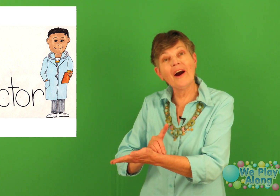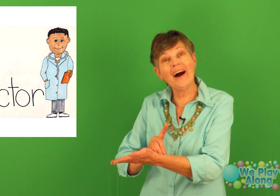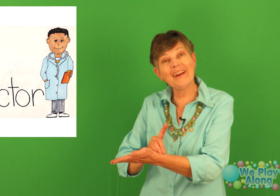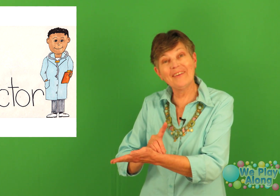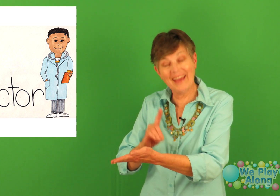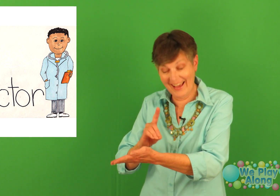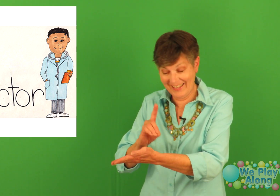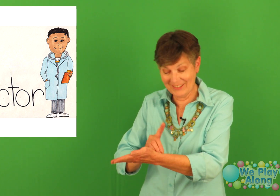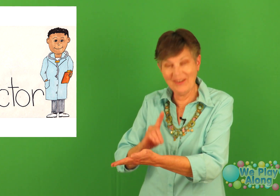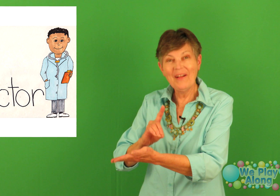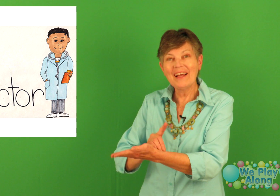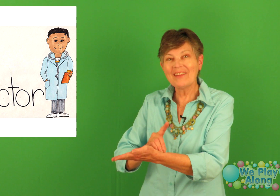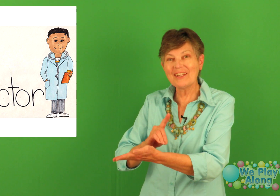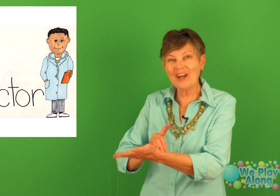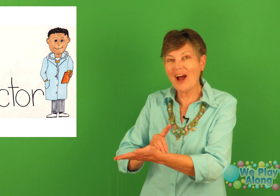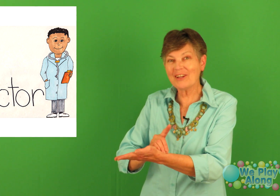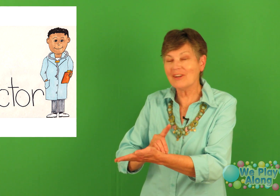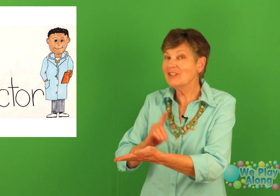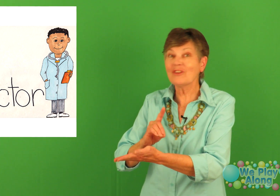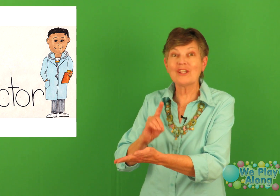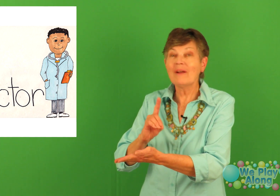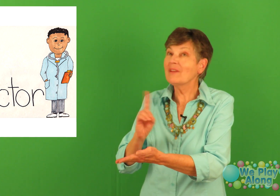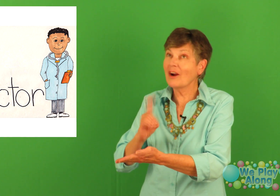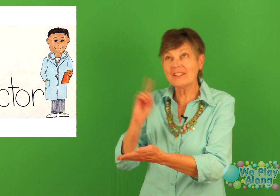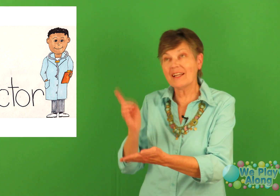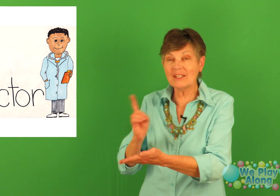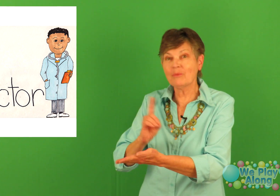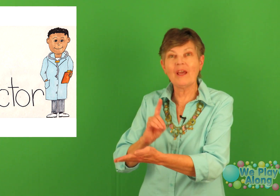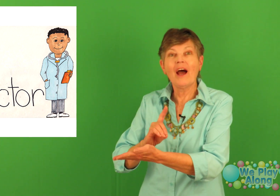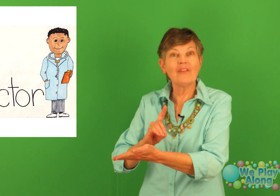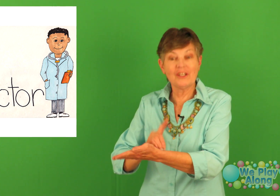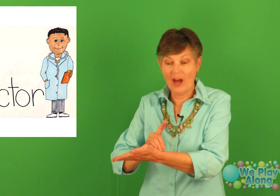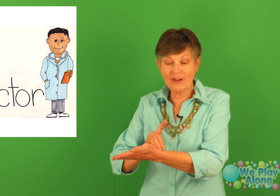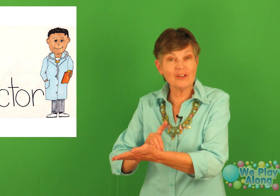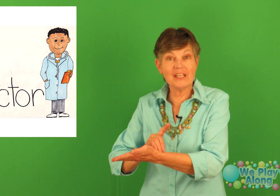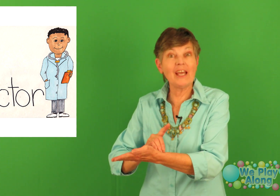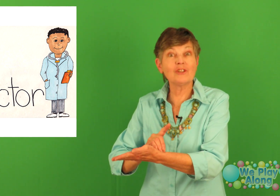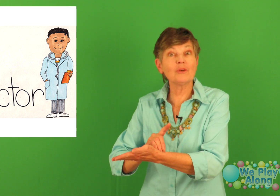not okay so the doctor so that our sentence would be the doctor takes your